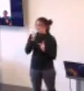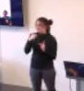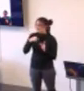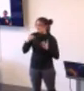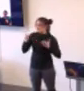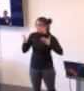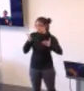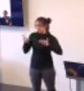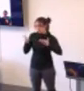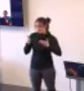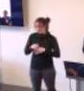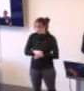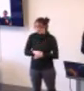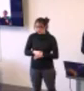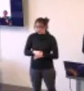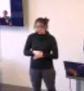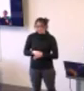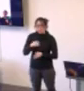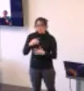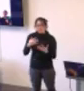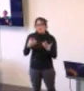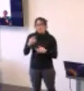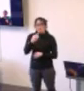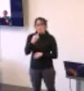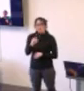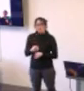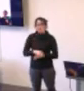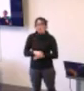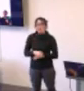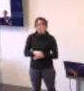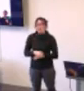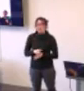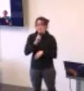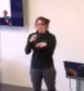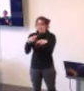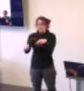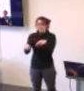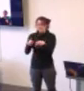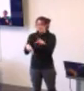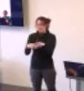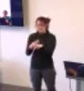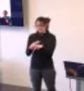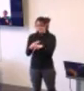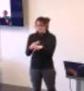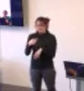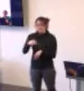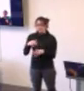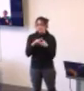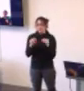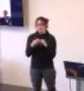So I want to tell a very shortened version of the story of John Wilson.